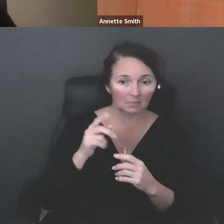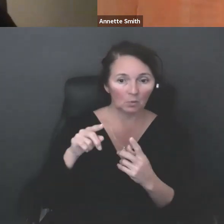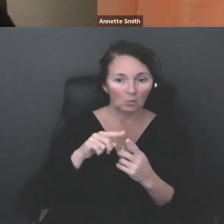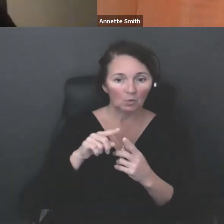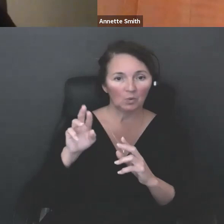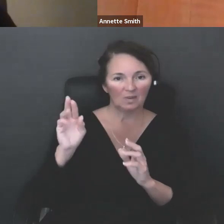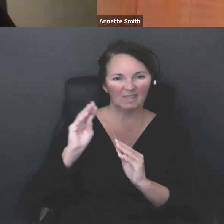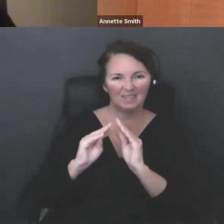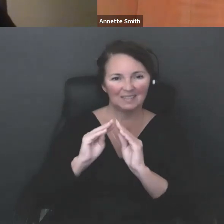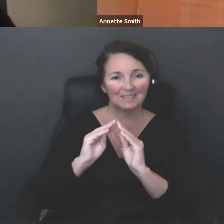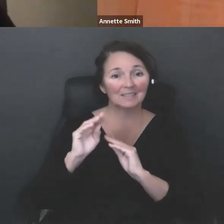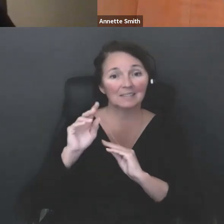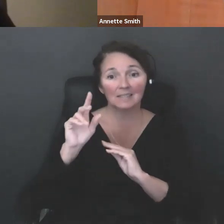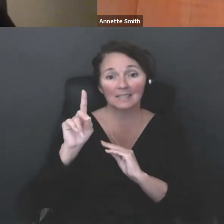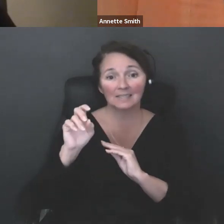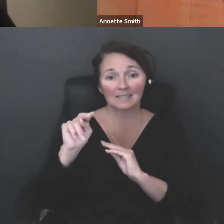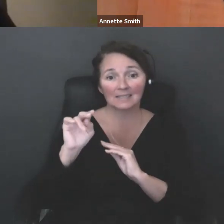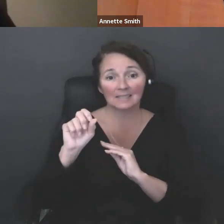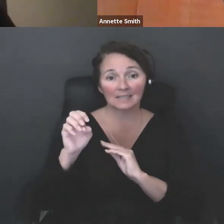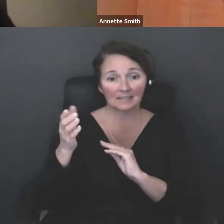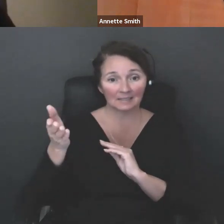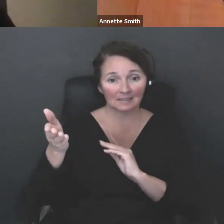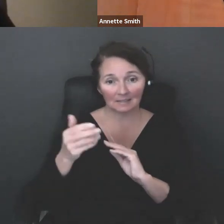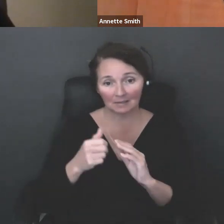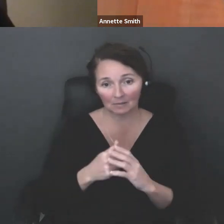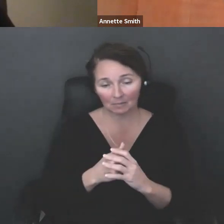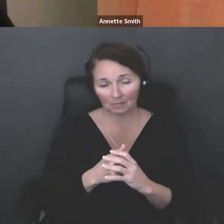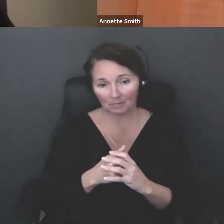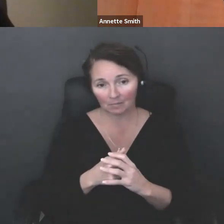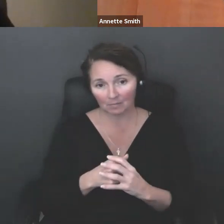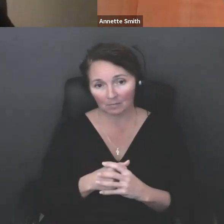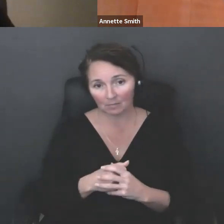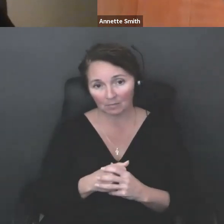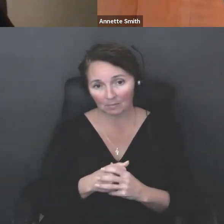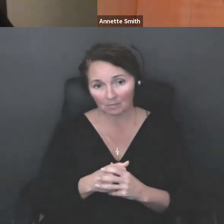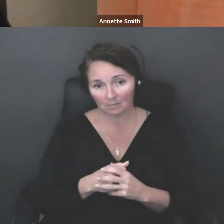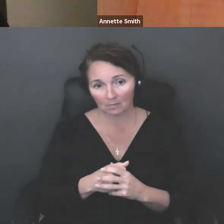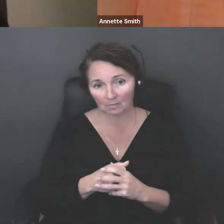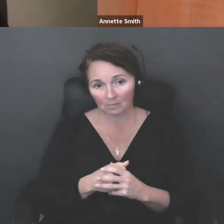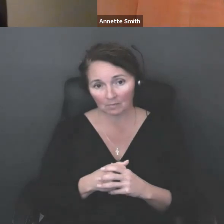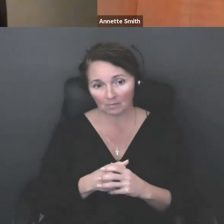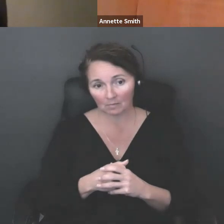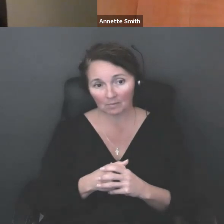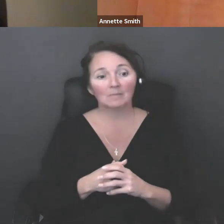Lauren? I'm going to go to Denise, and then I'll come back to Lauren once we get that figured out.